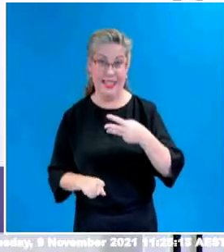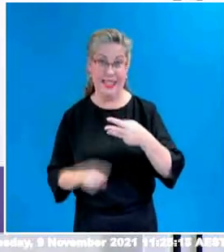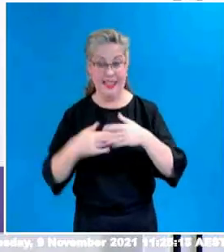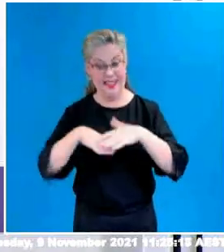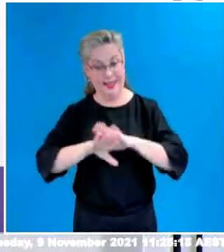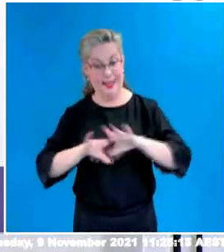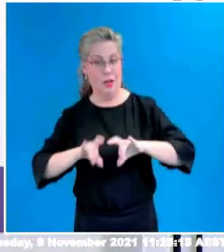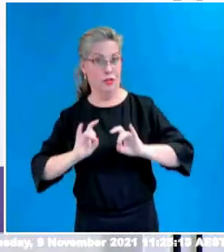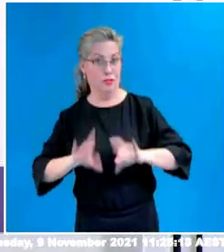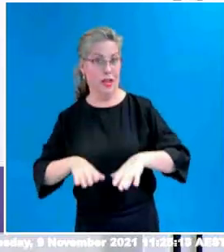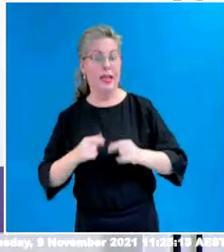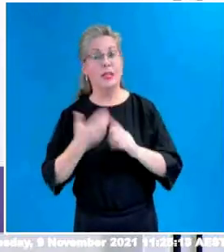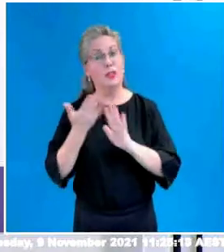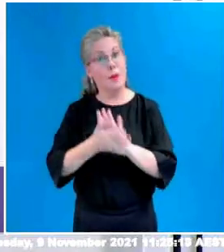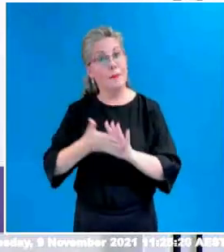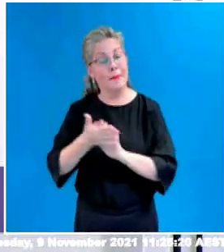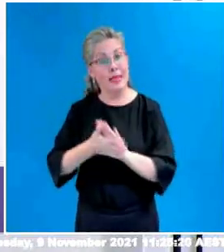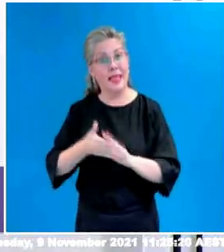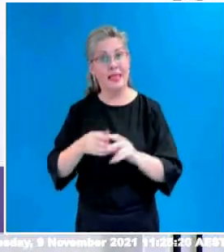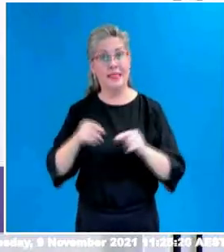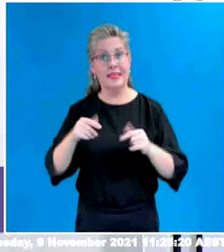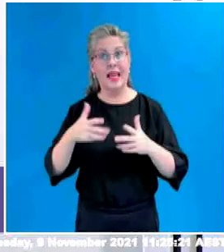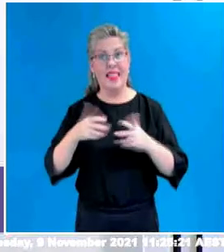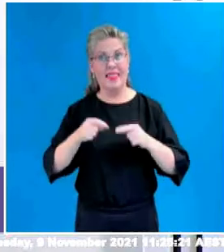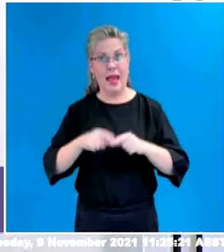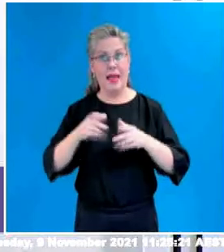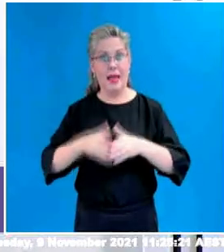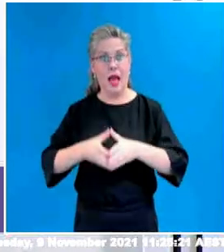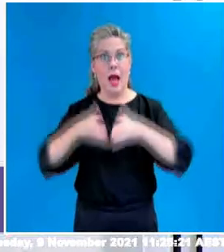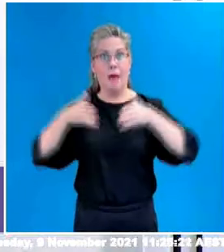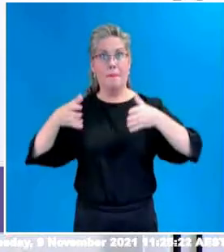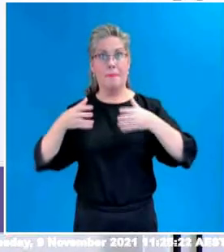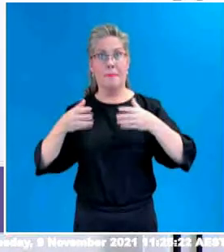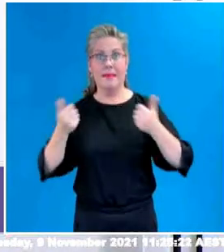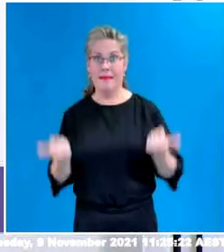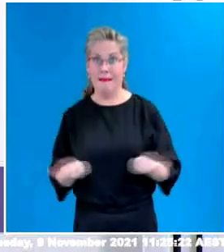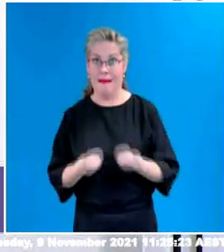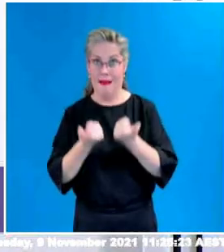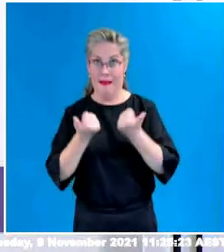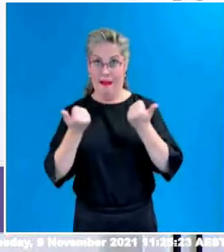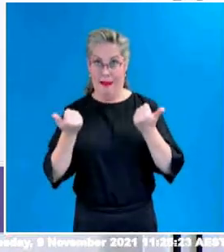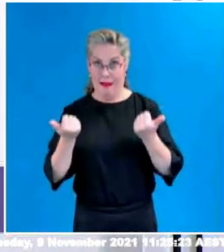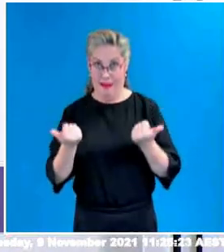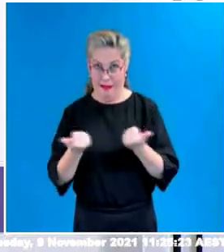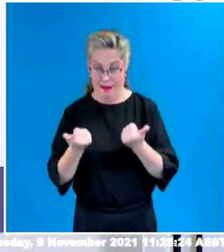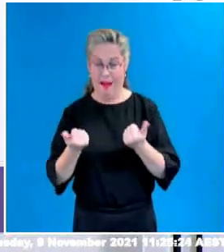their rights to people with disability. But I won't ask Professor Nolan about that today.